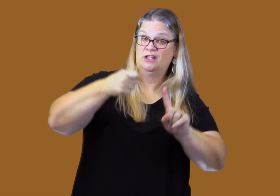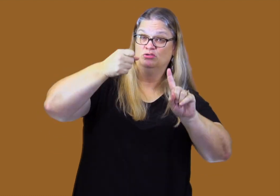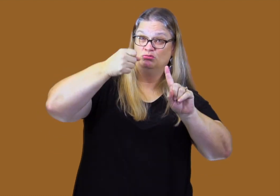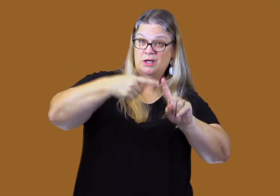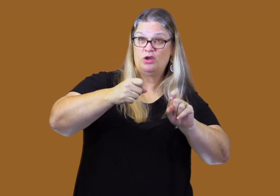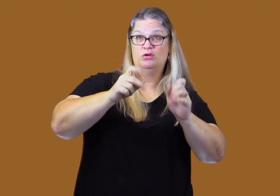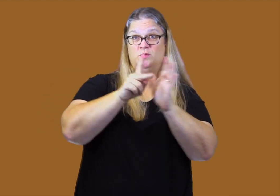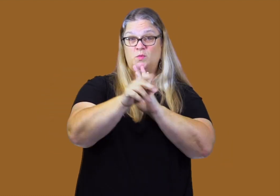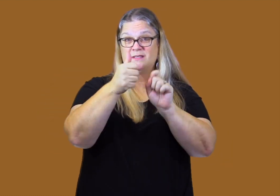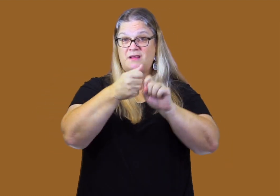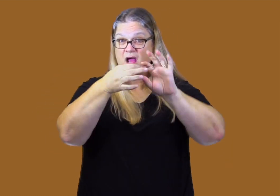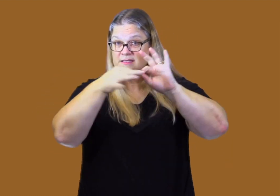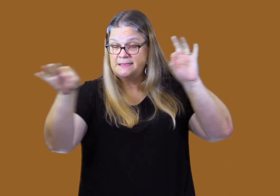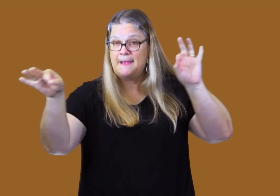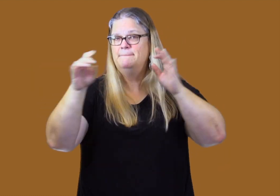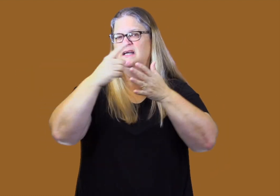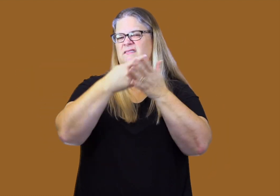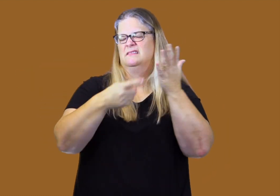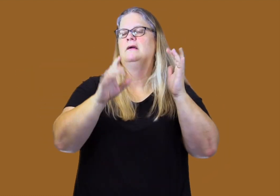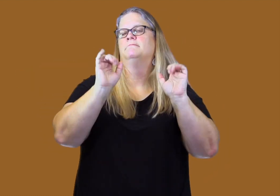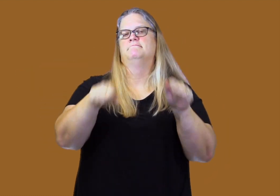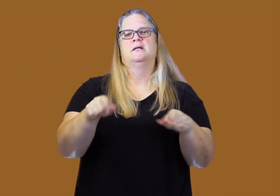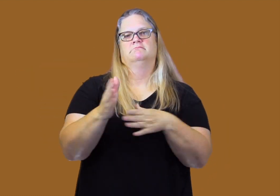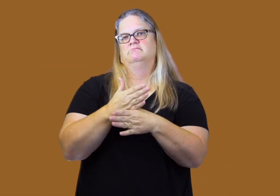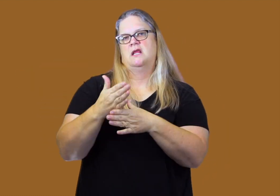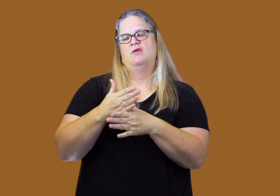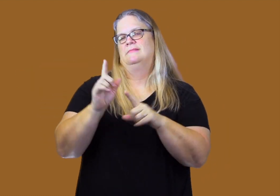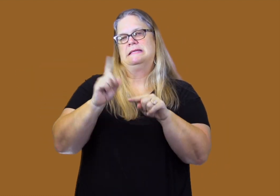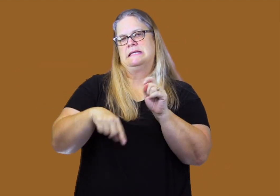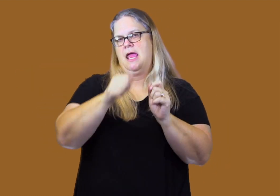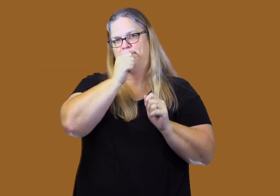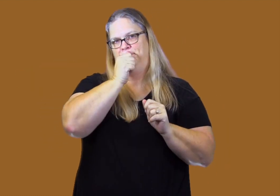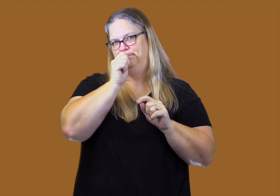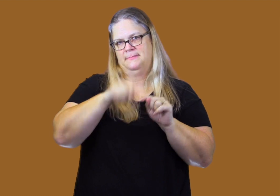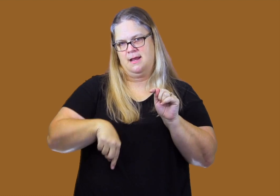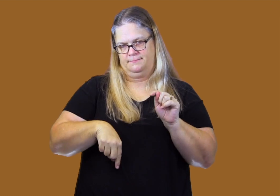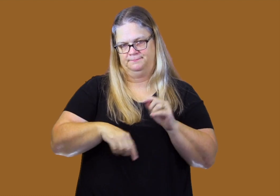the things such as triggers or suicidal statement. Those can't be kept confidential.